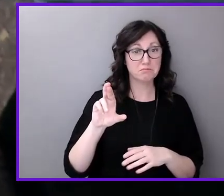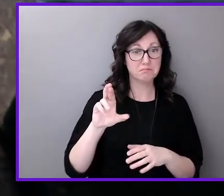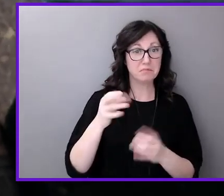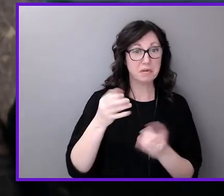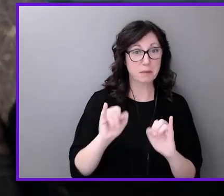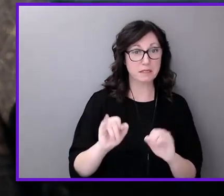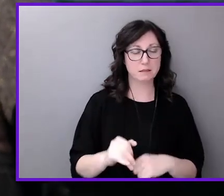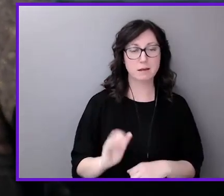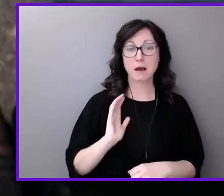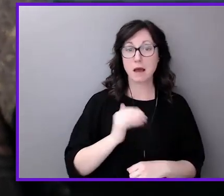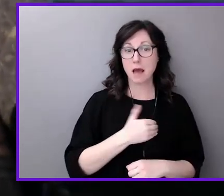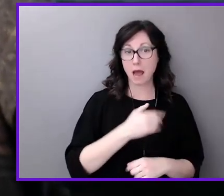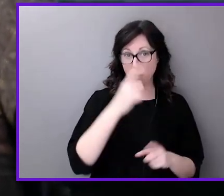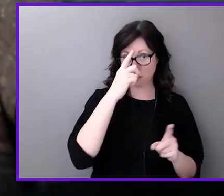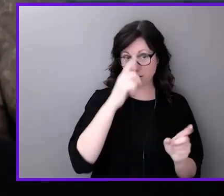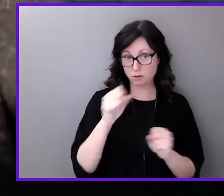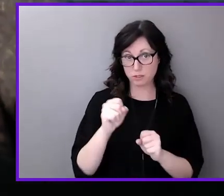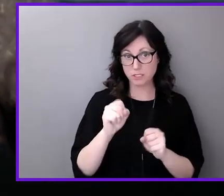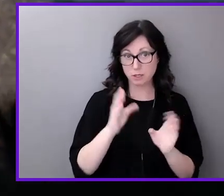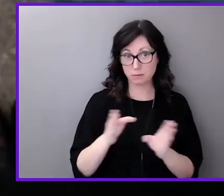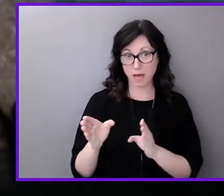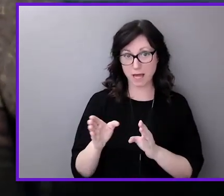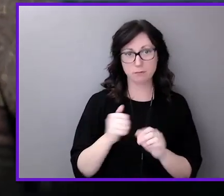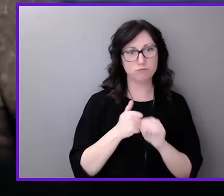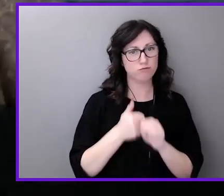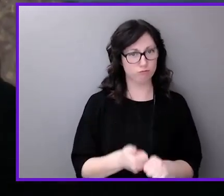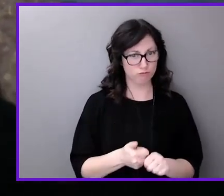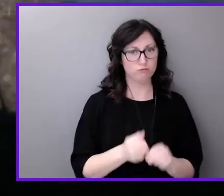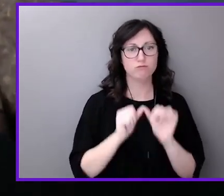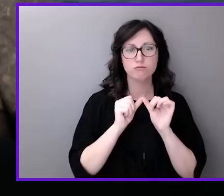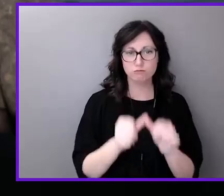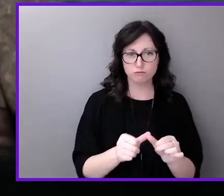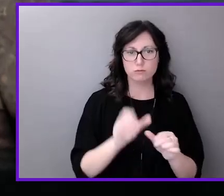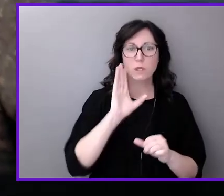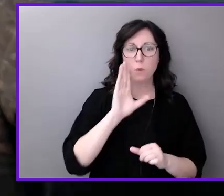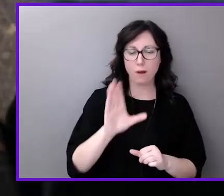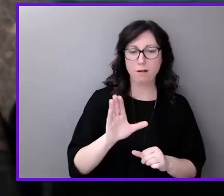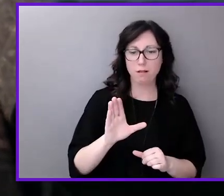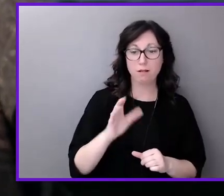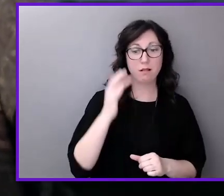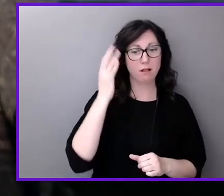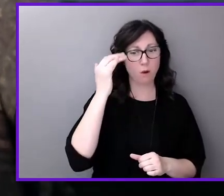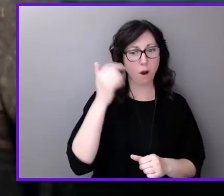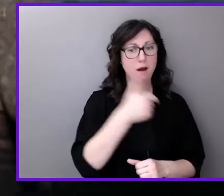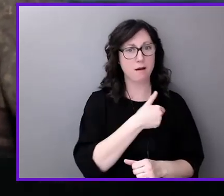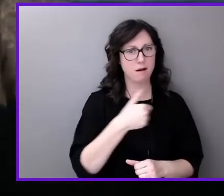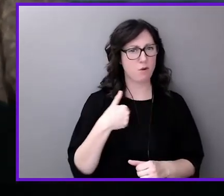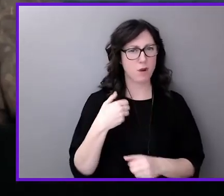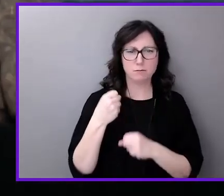to adhere to that principle because we strongly believe that this is how we’ve